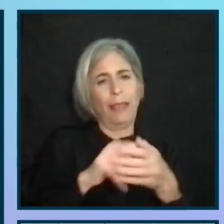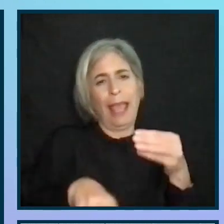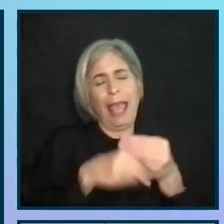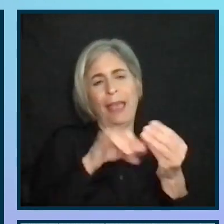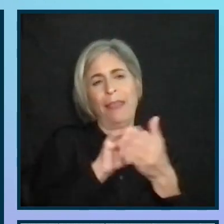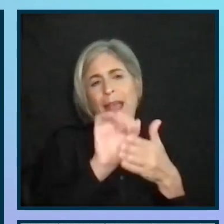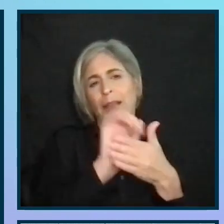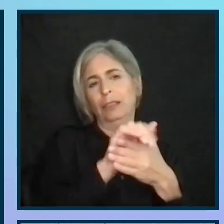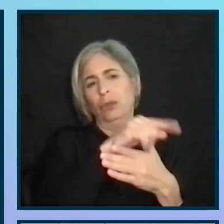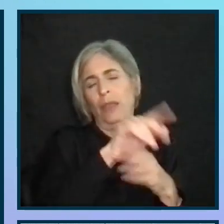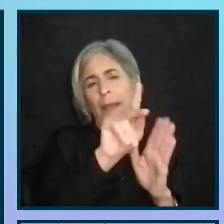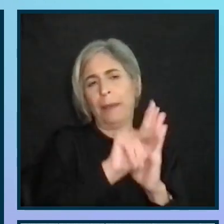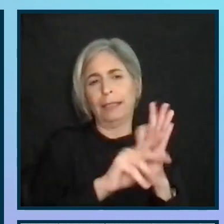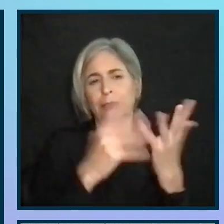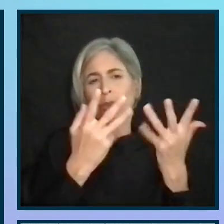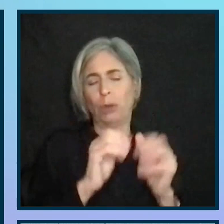to include digital accessibility.